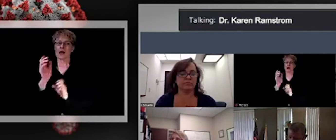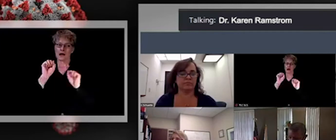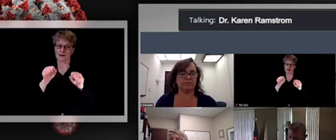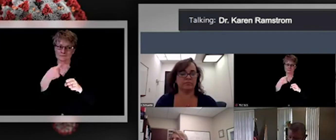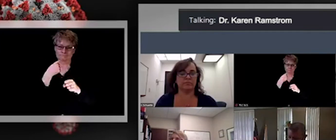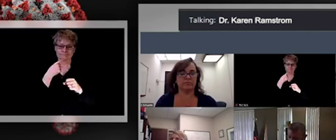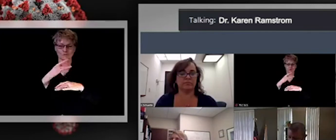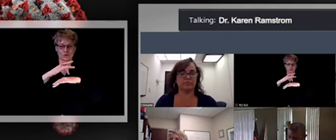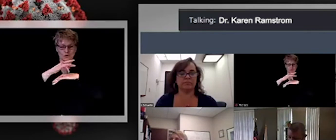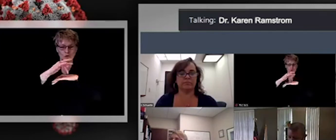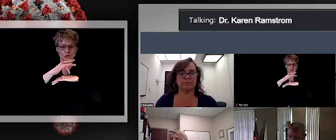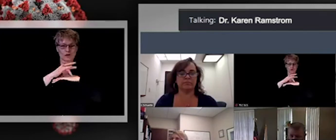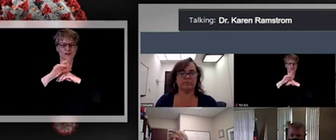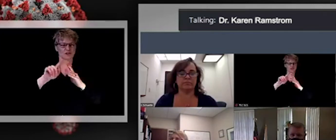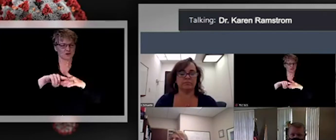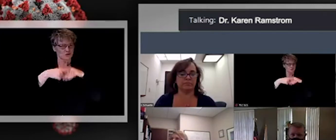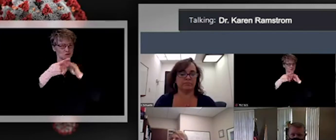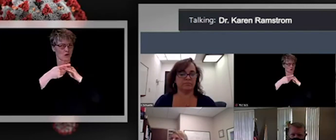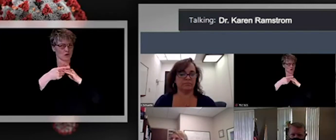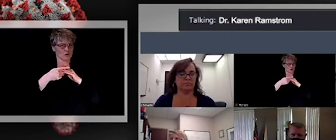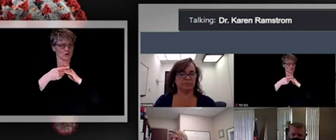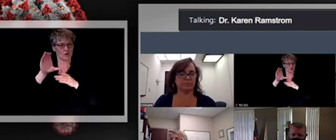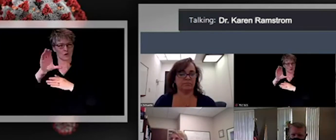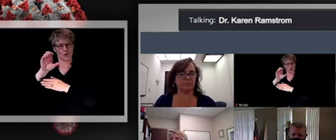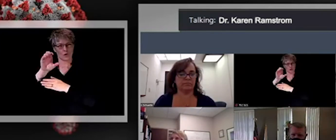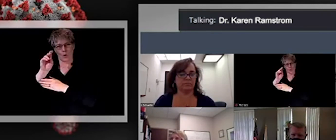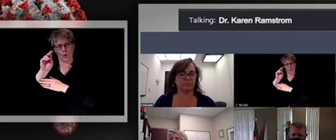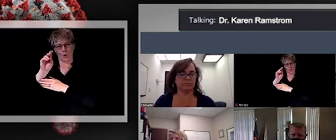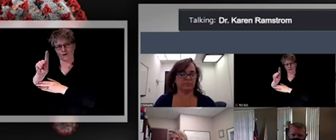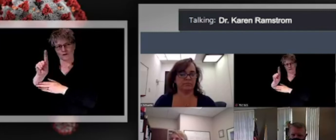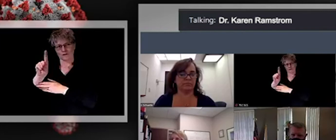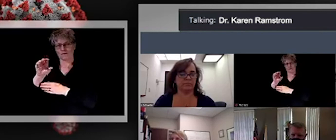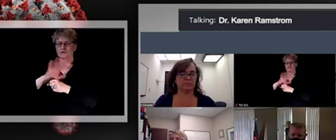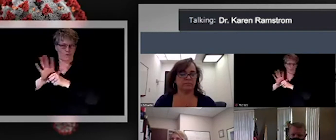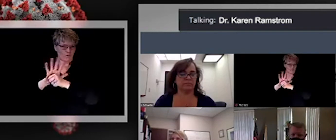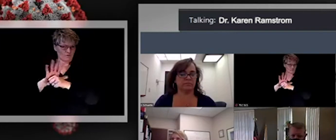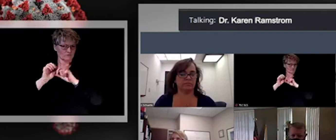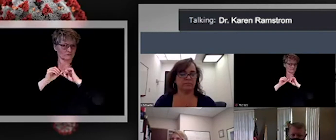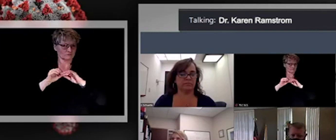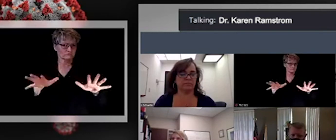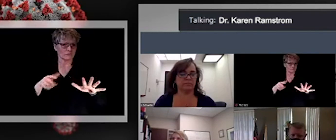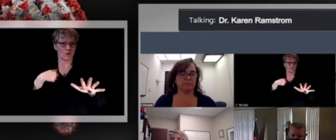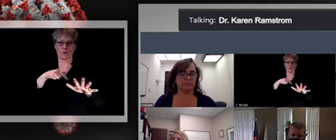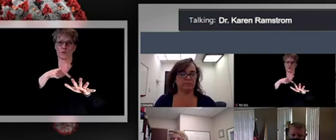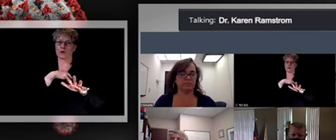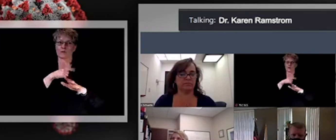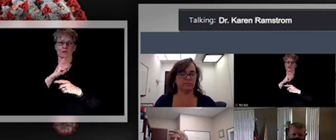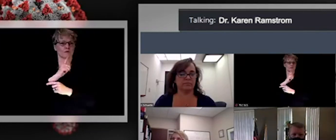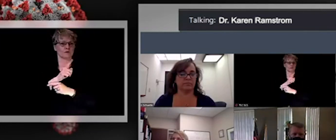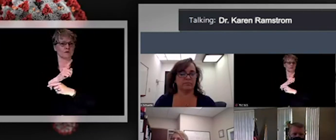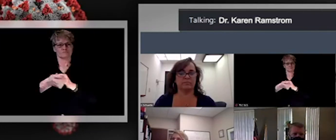of proactive work with some of our higher risk settings and I would hope to think that